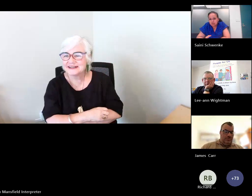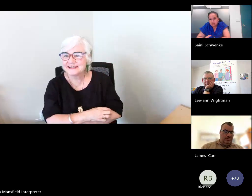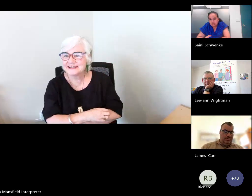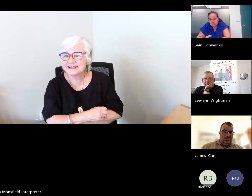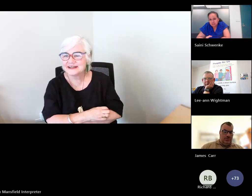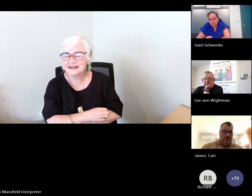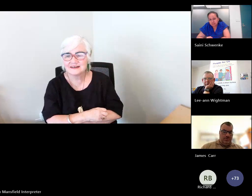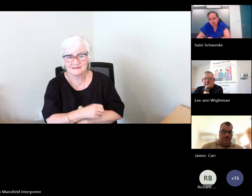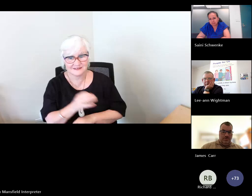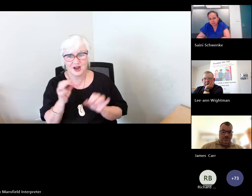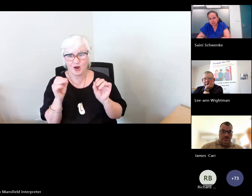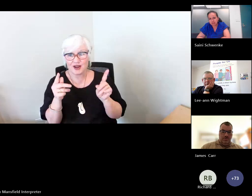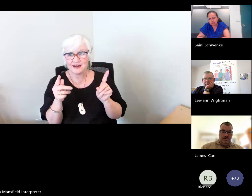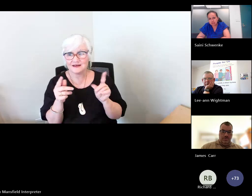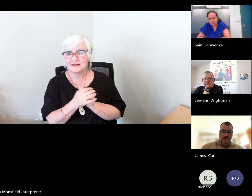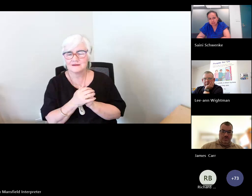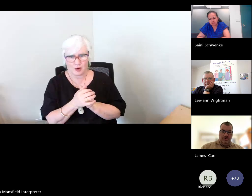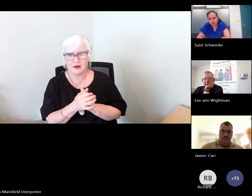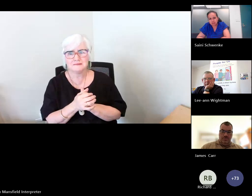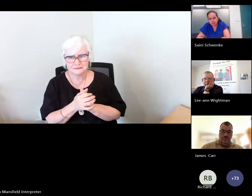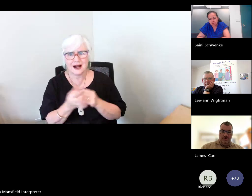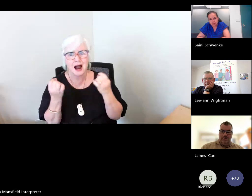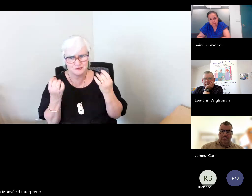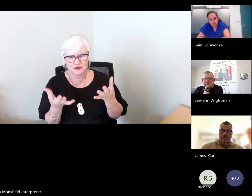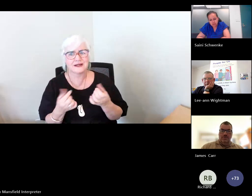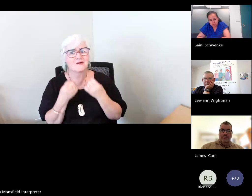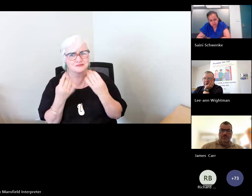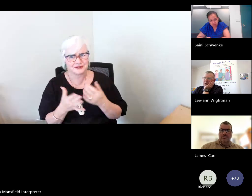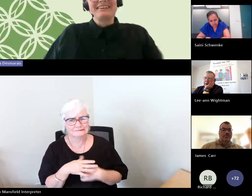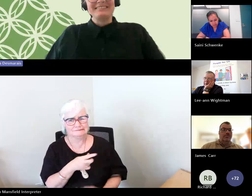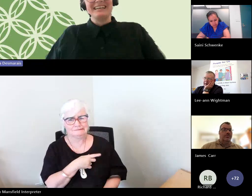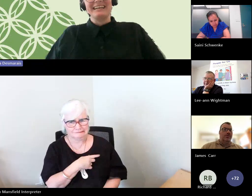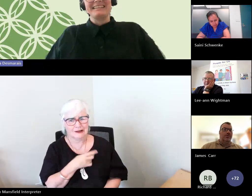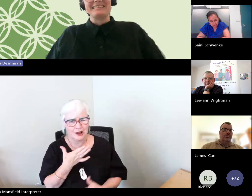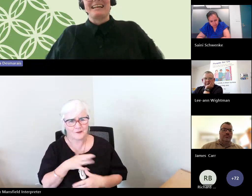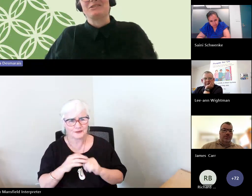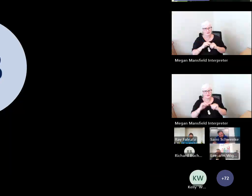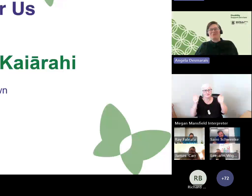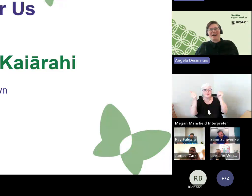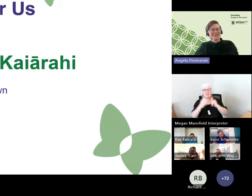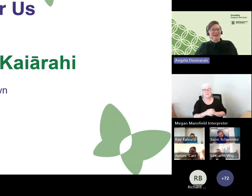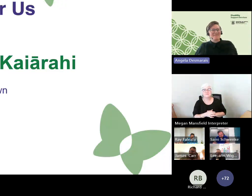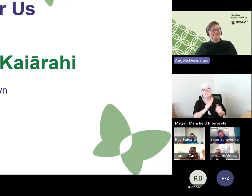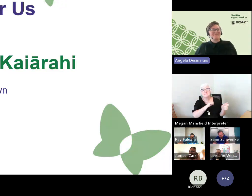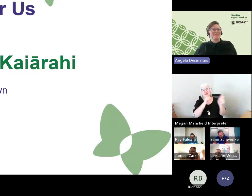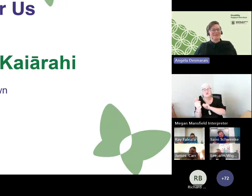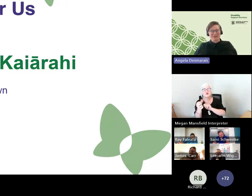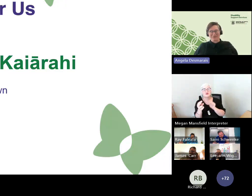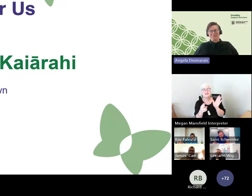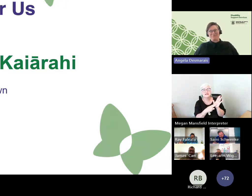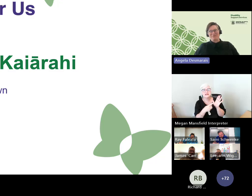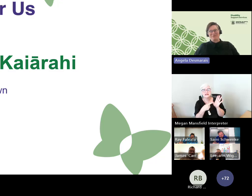Are you OK with that? So ready. All right, so we'll go to Natasha Brown. also from people